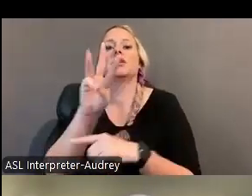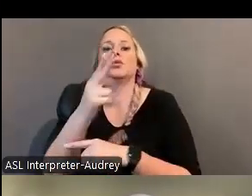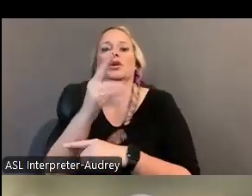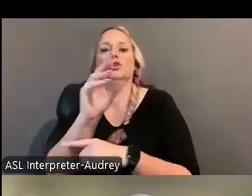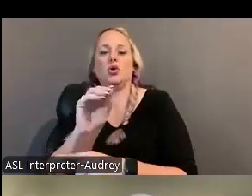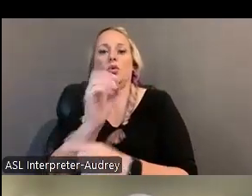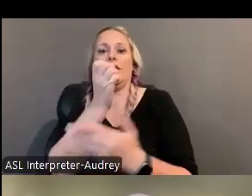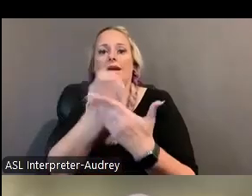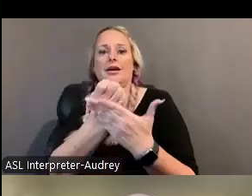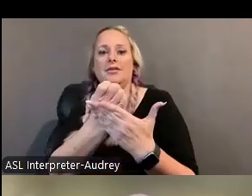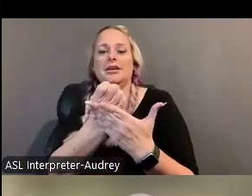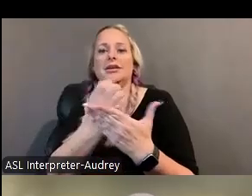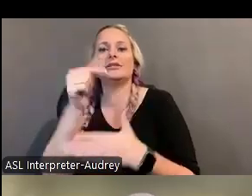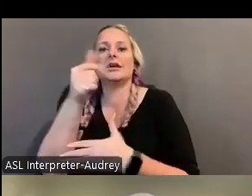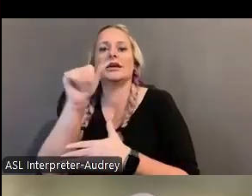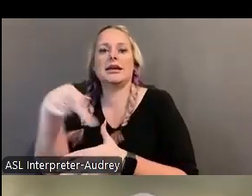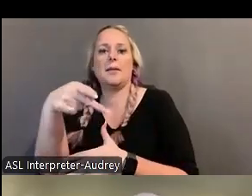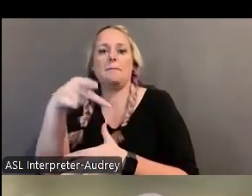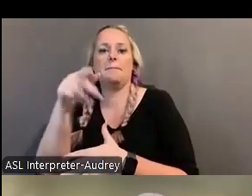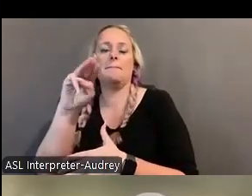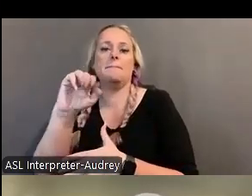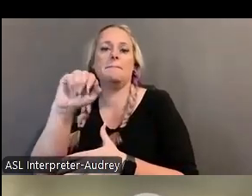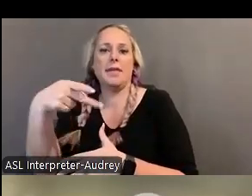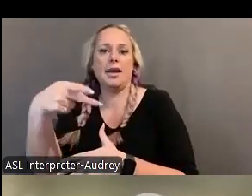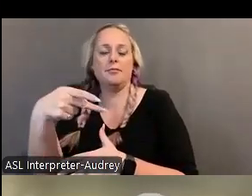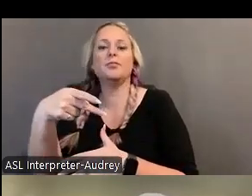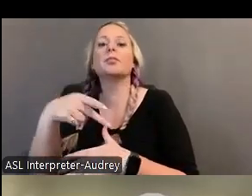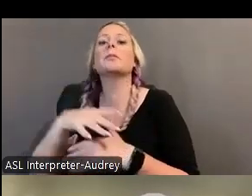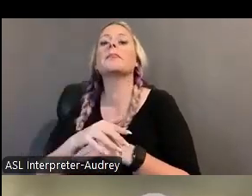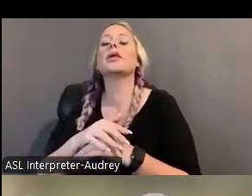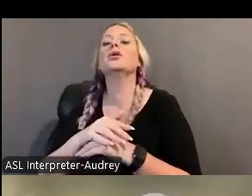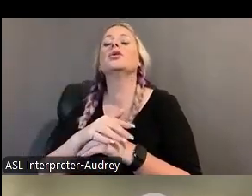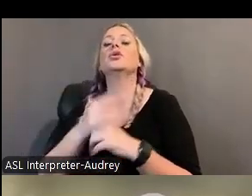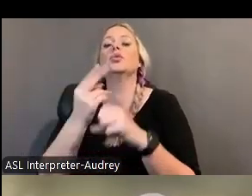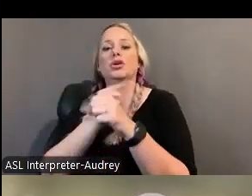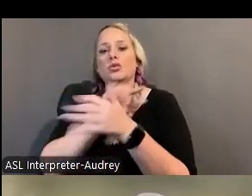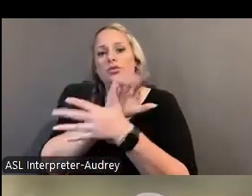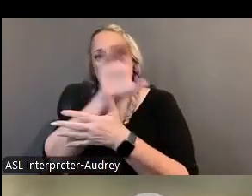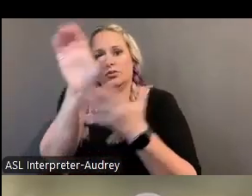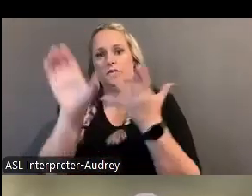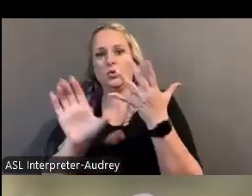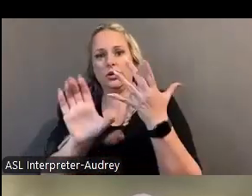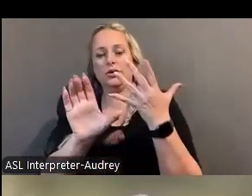and gap map. On this issue. We used the following criteria, as you can see here on the slides,